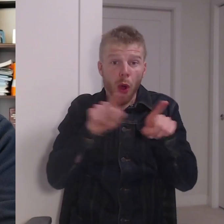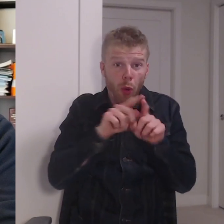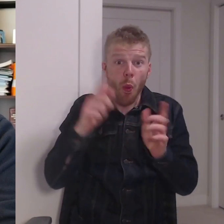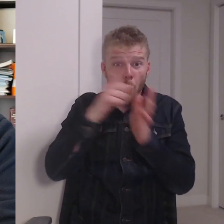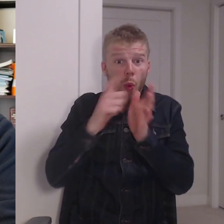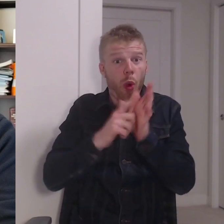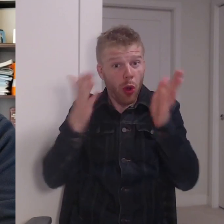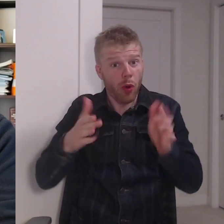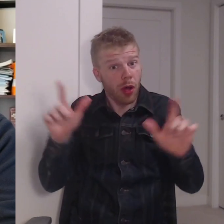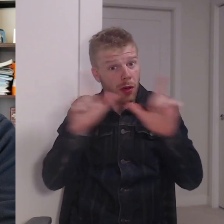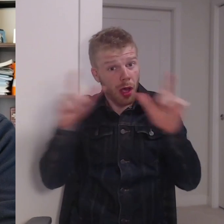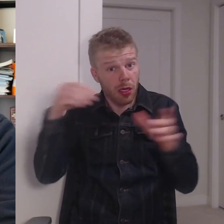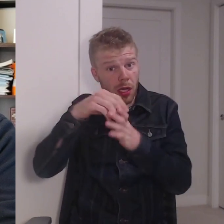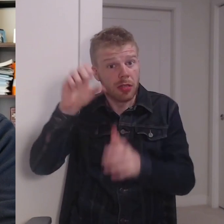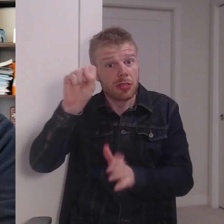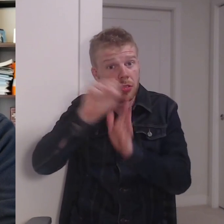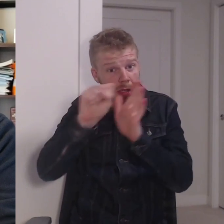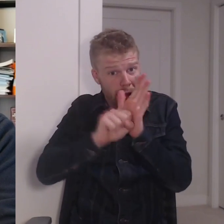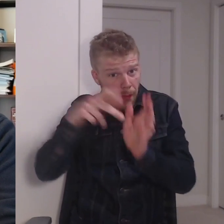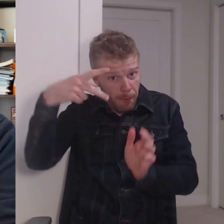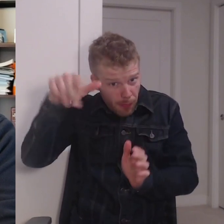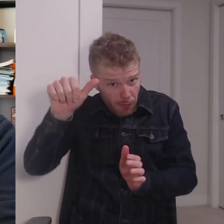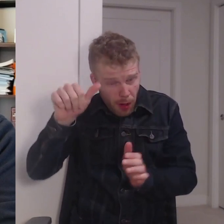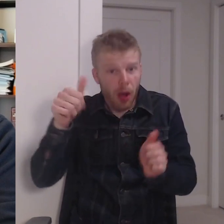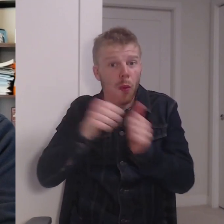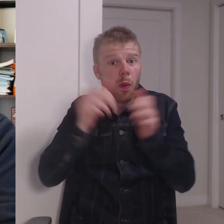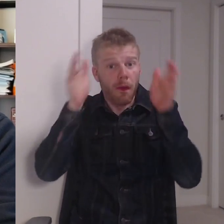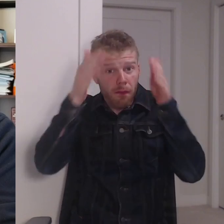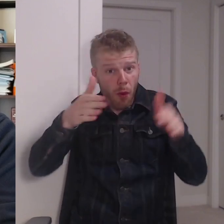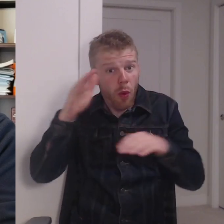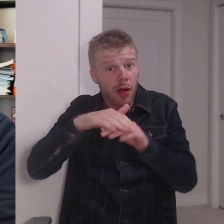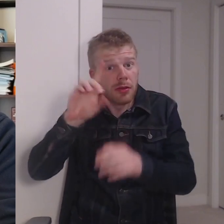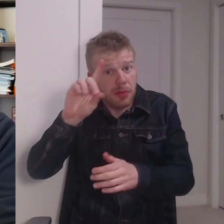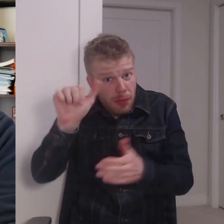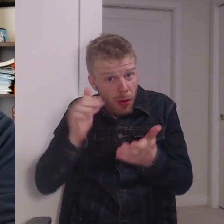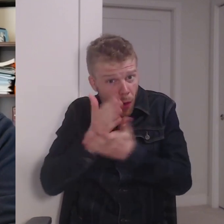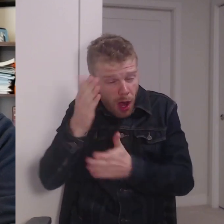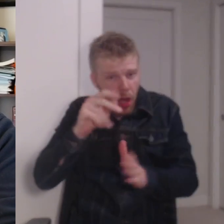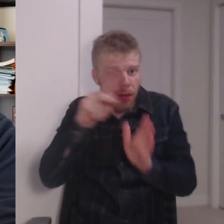focus on disability rights and policy and I'm here to speak today to fellow